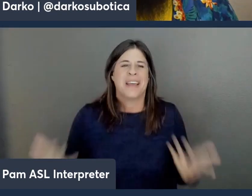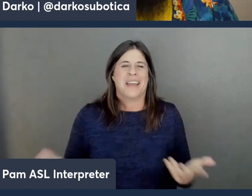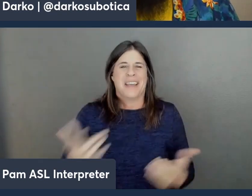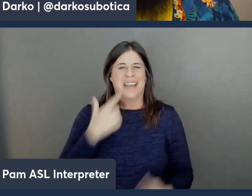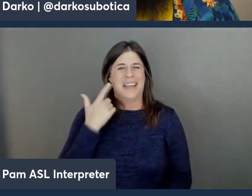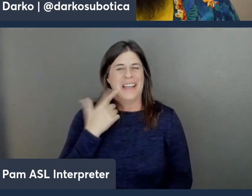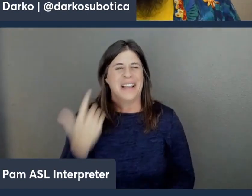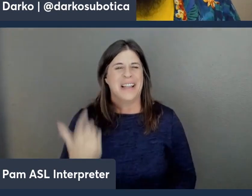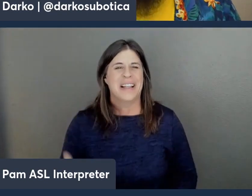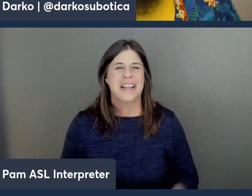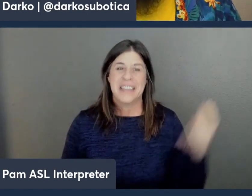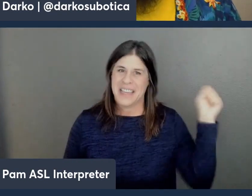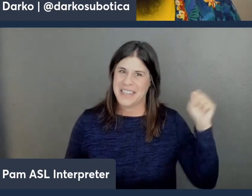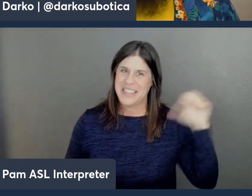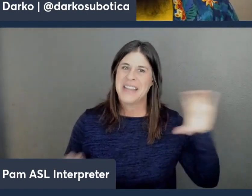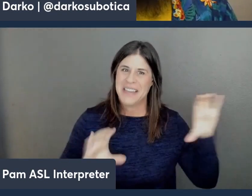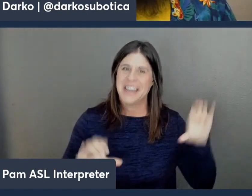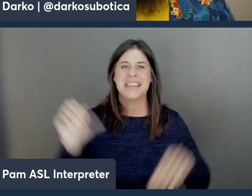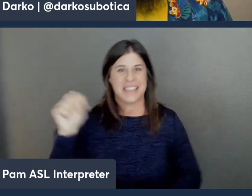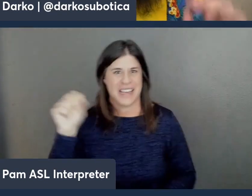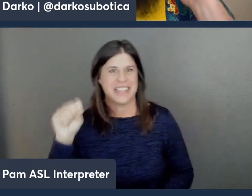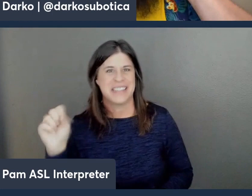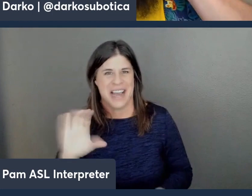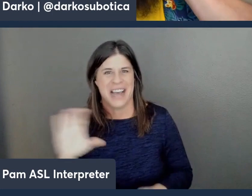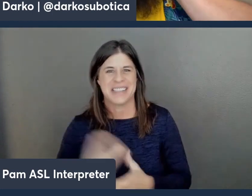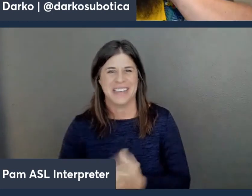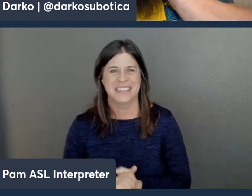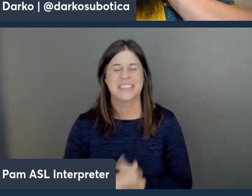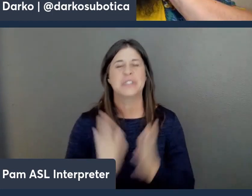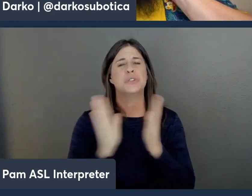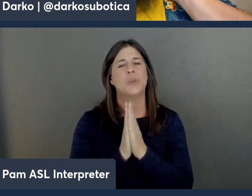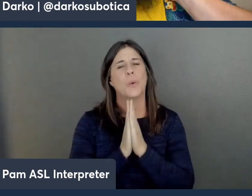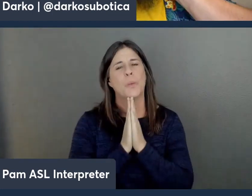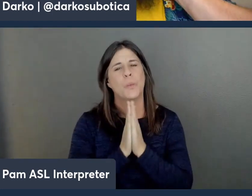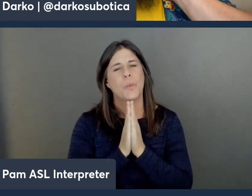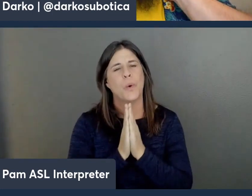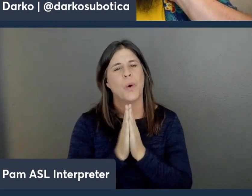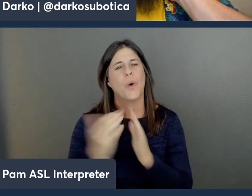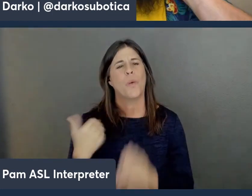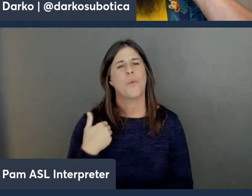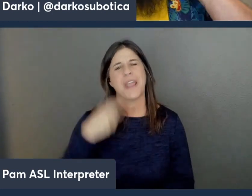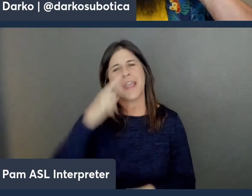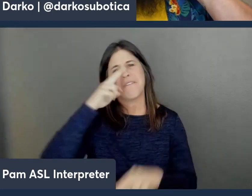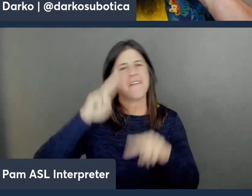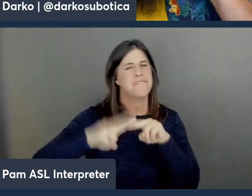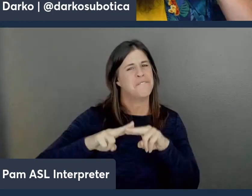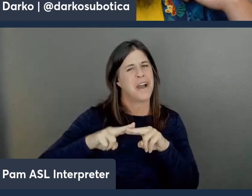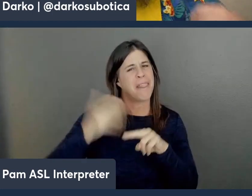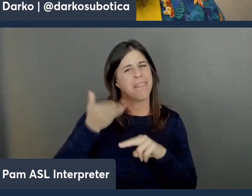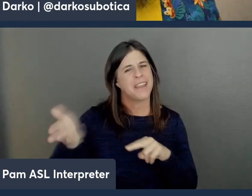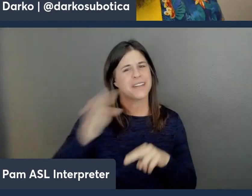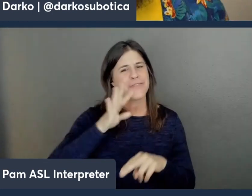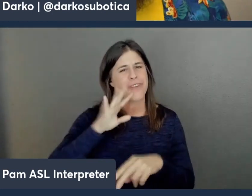It does. So, we have a fun little thing to talk about today.